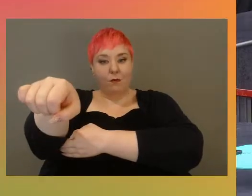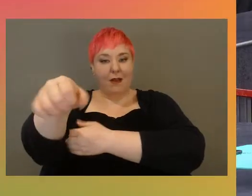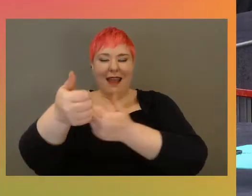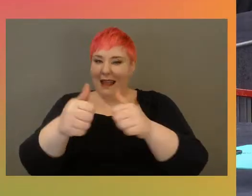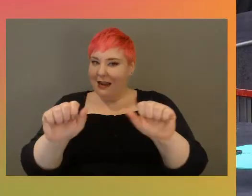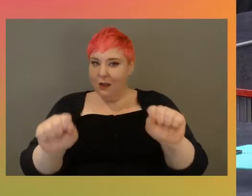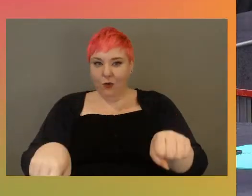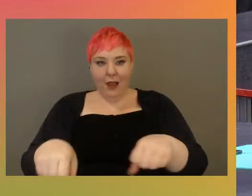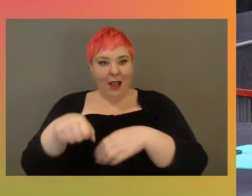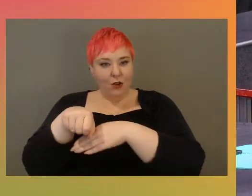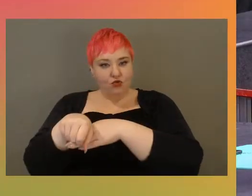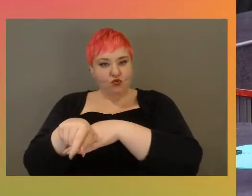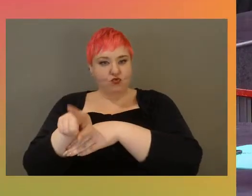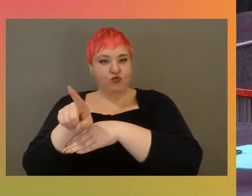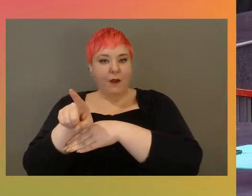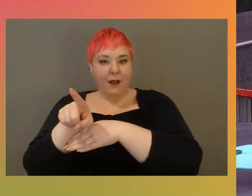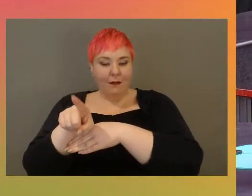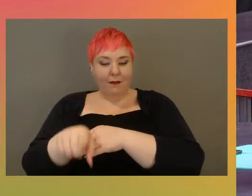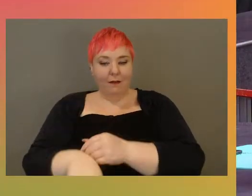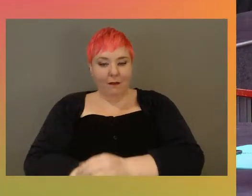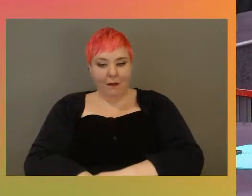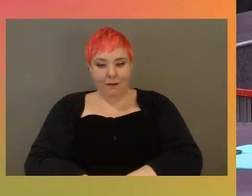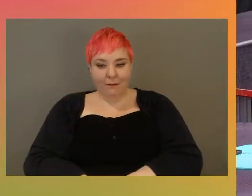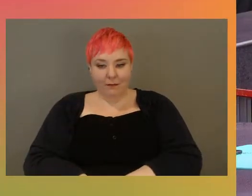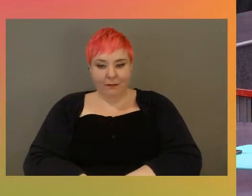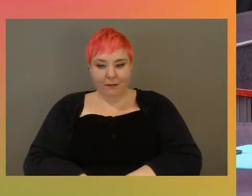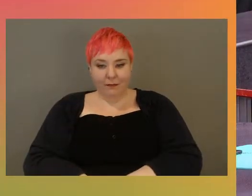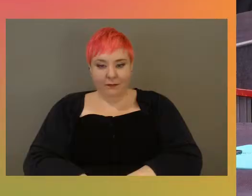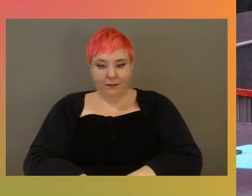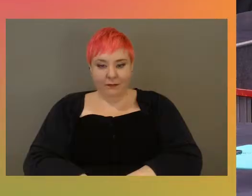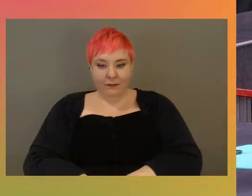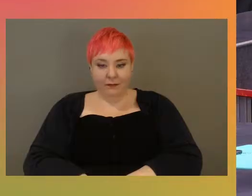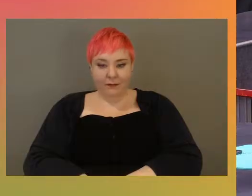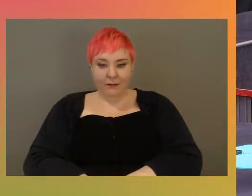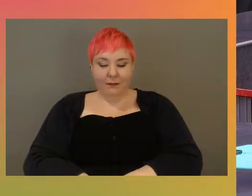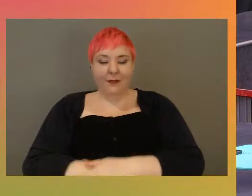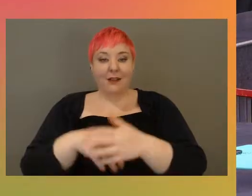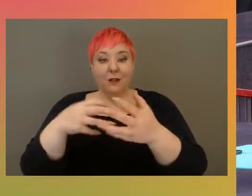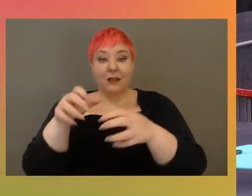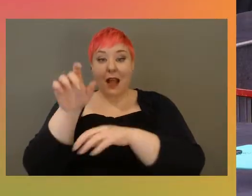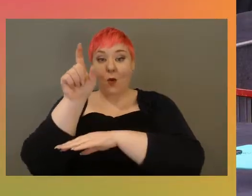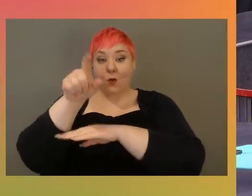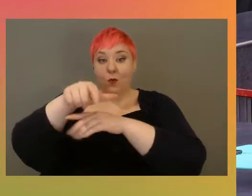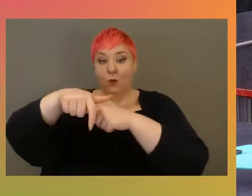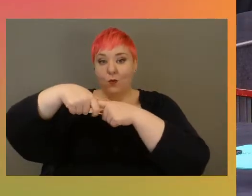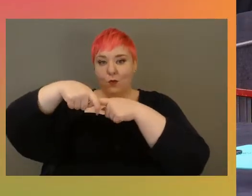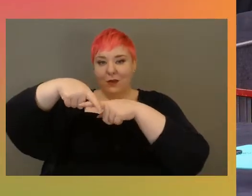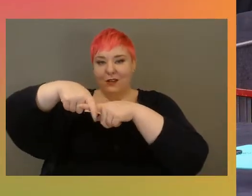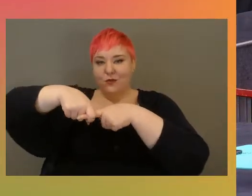THE BASE OF THE NECK IS SOFT, AND THEN SLOWLY, ANY AMOUNT,